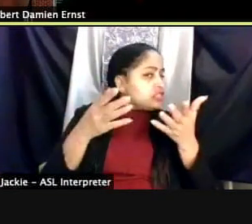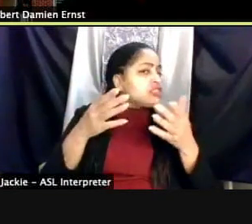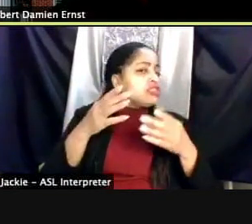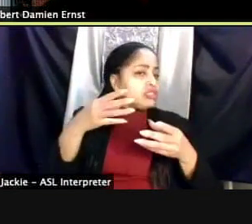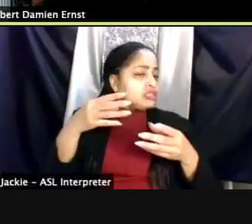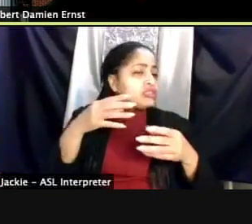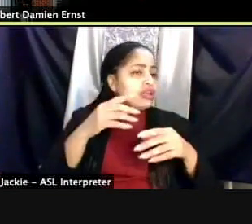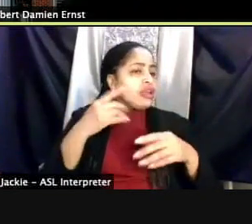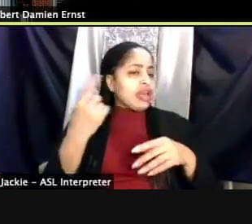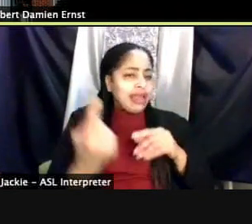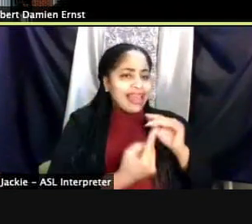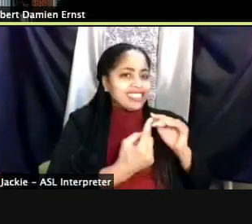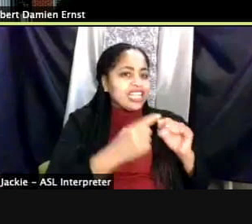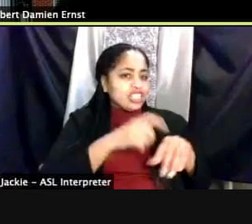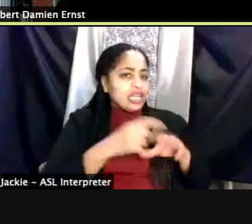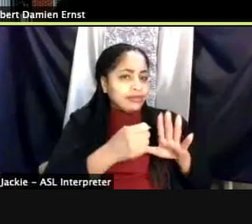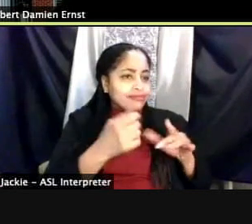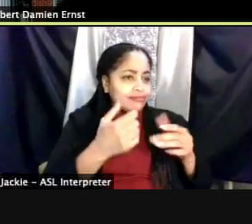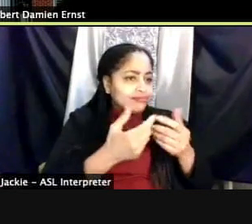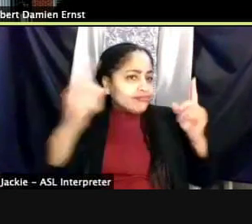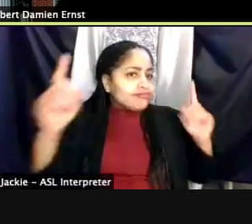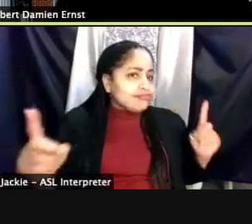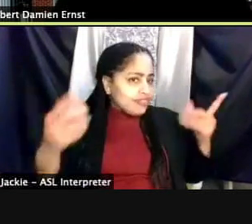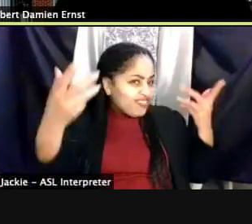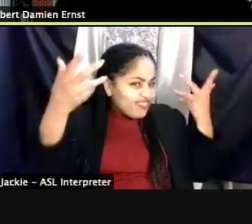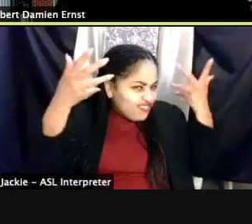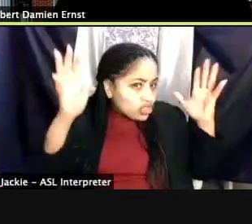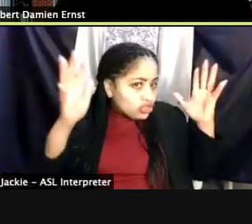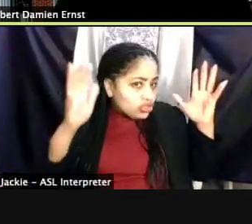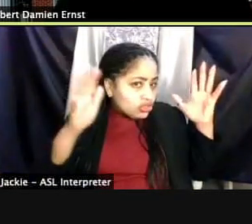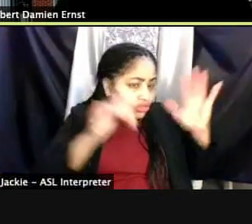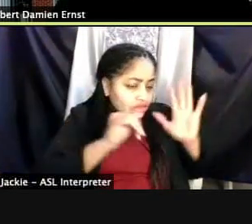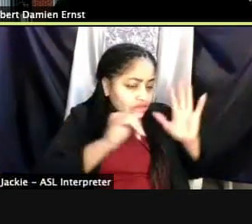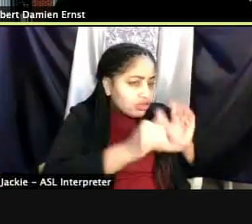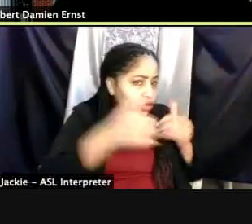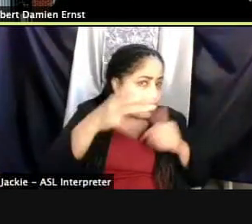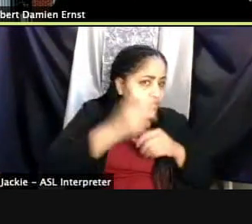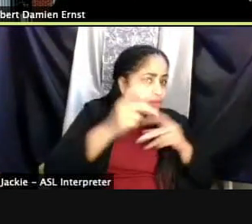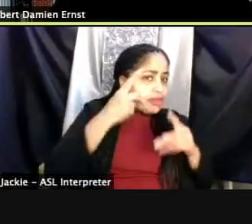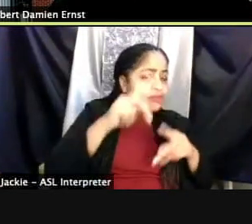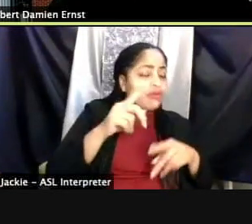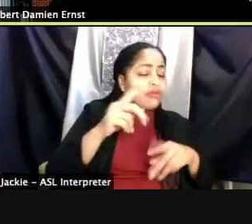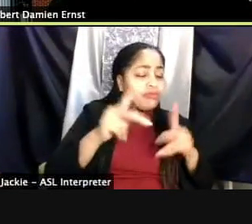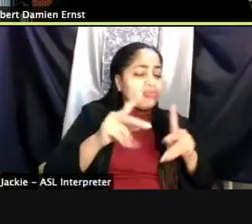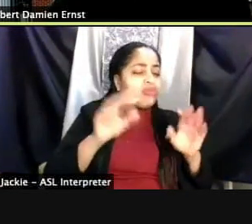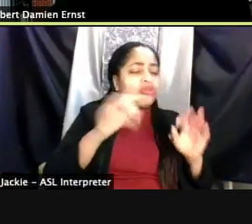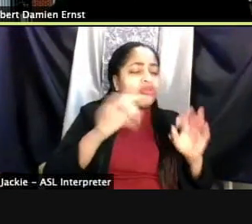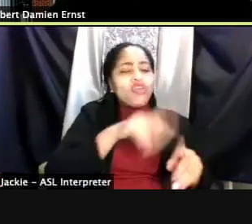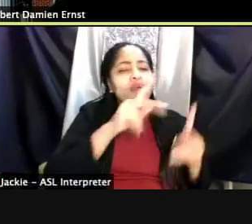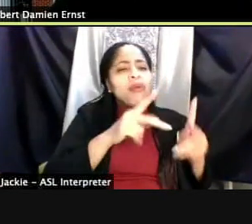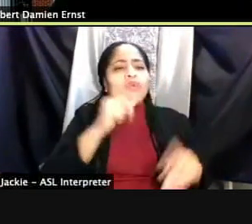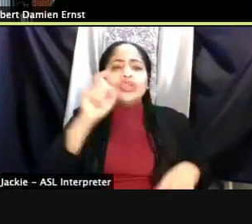Following that, based upon the current understanding is that those are folks who shouldn't be tested